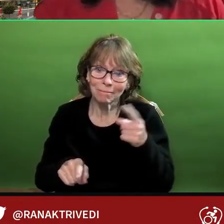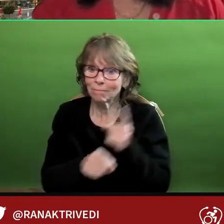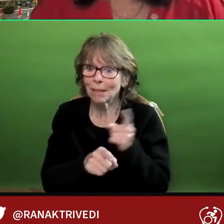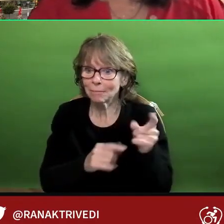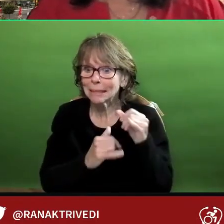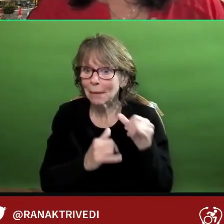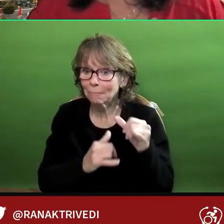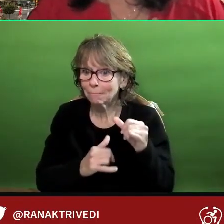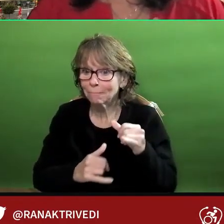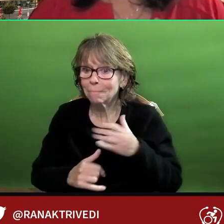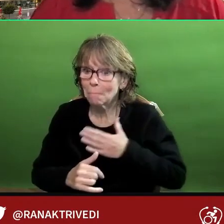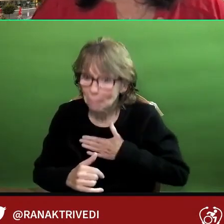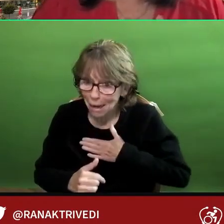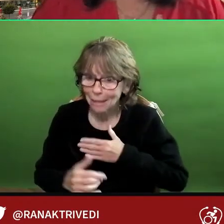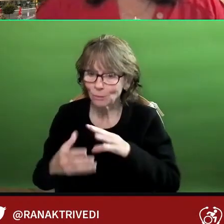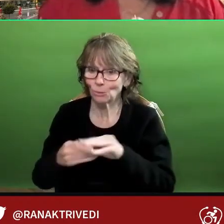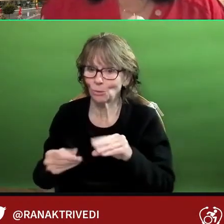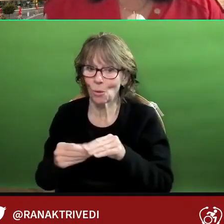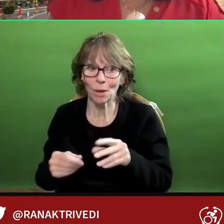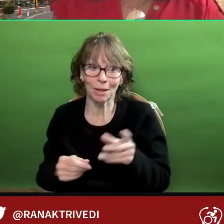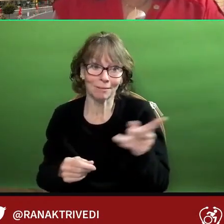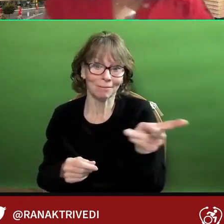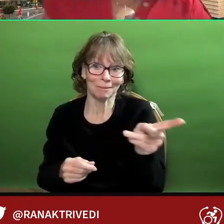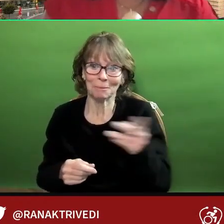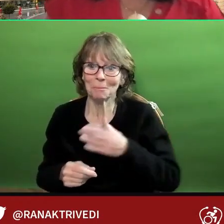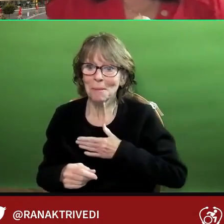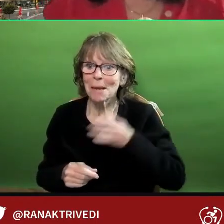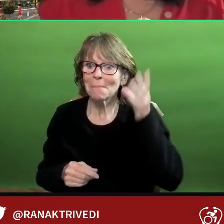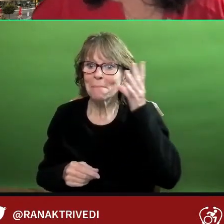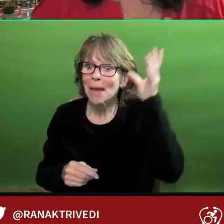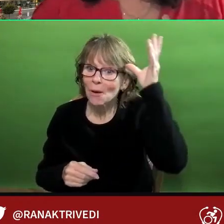are my parents from some years ago, and my father has had chronic heart disease